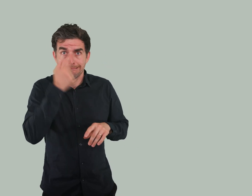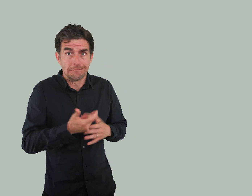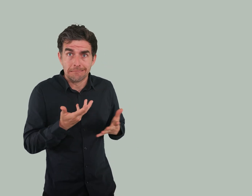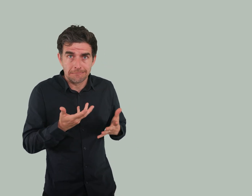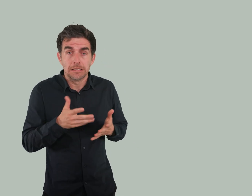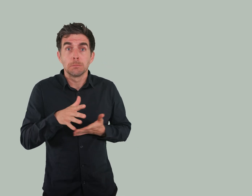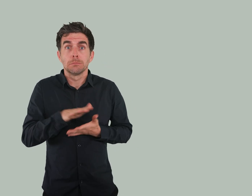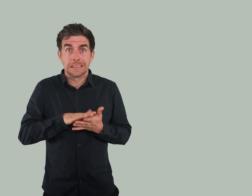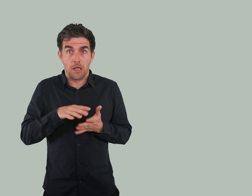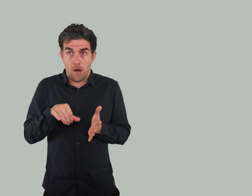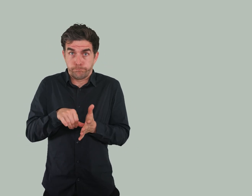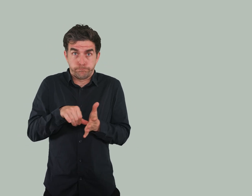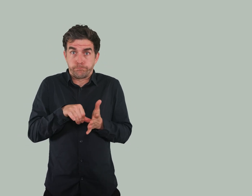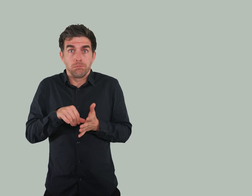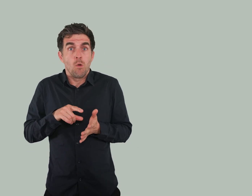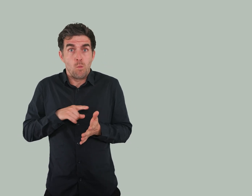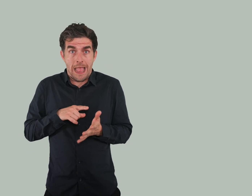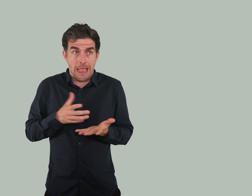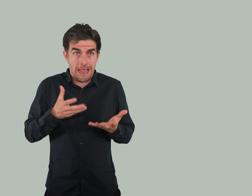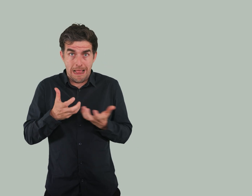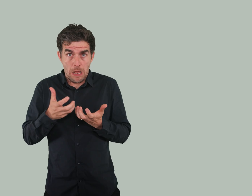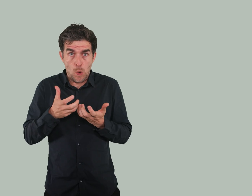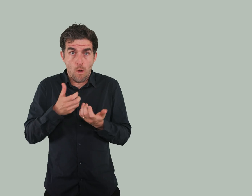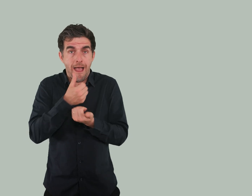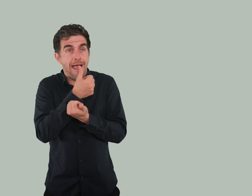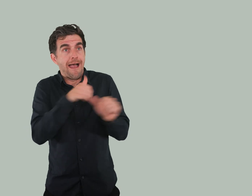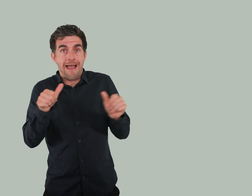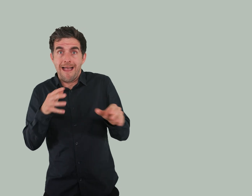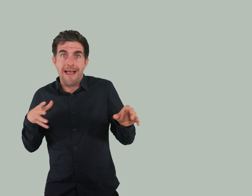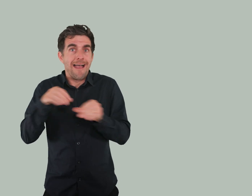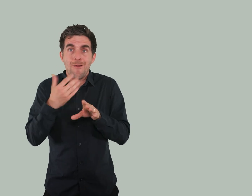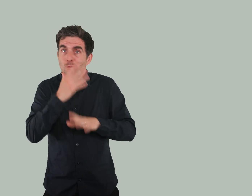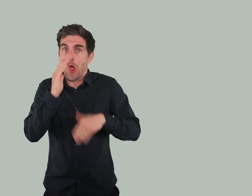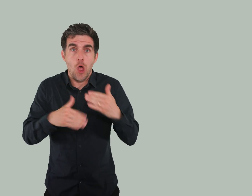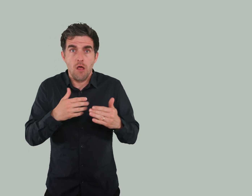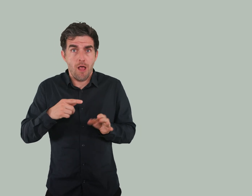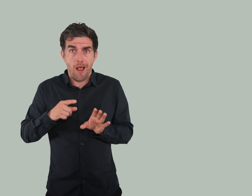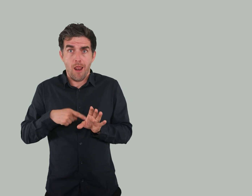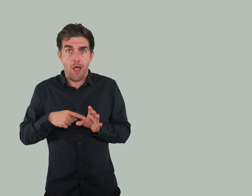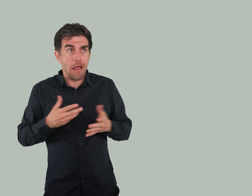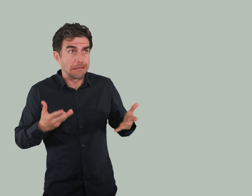The result is a more difficult and more fragile transition into work.